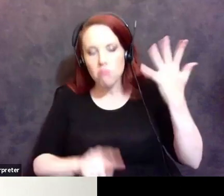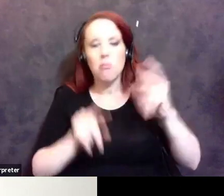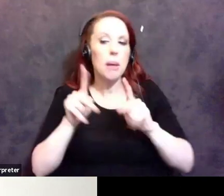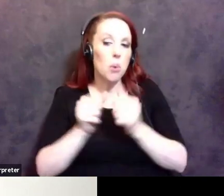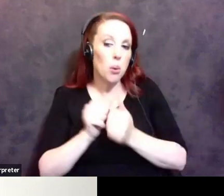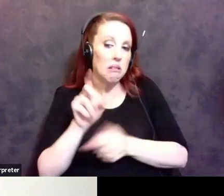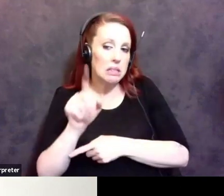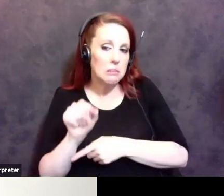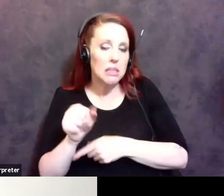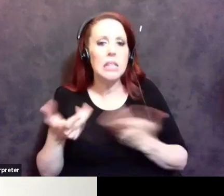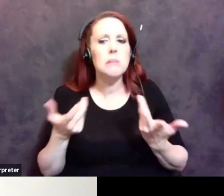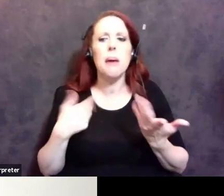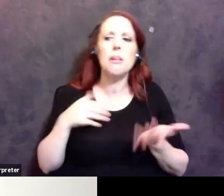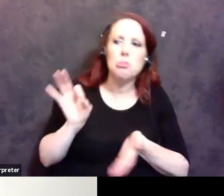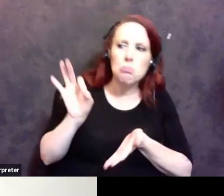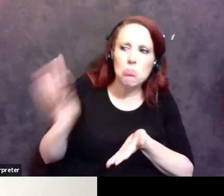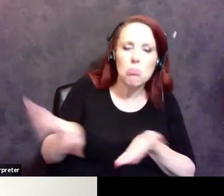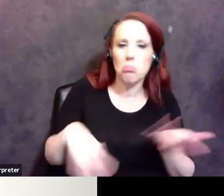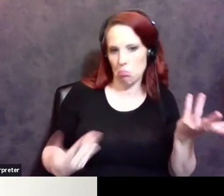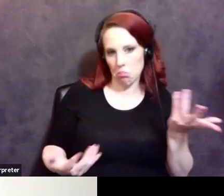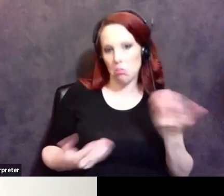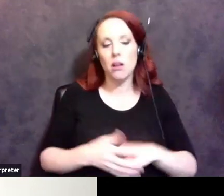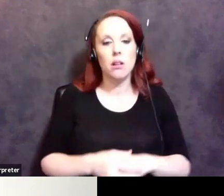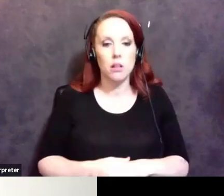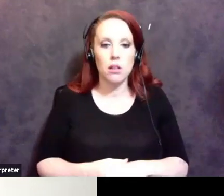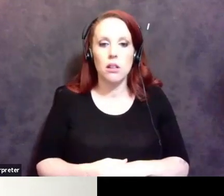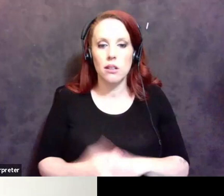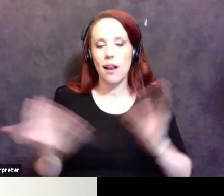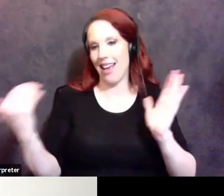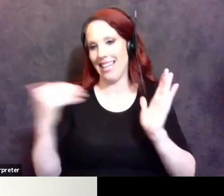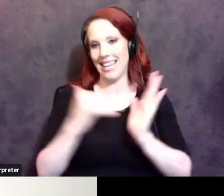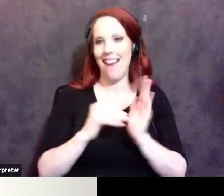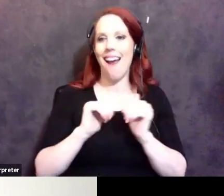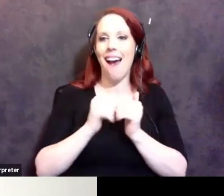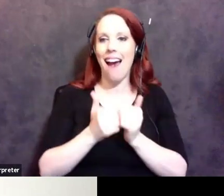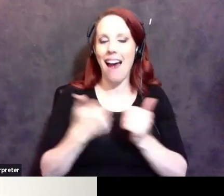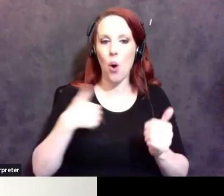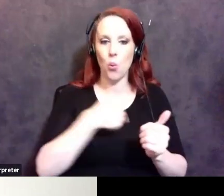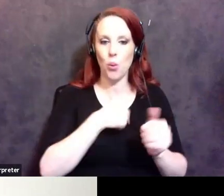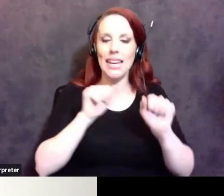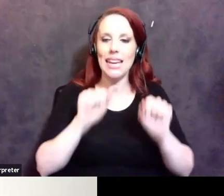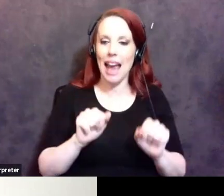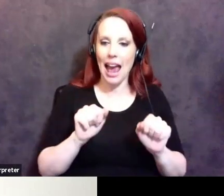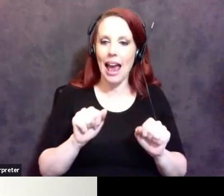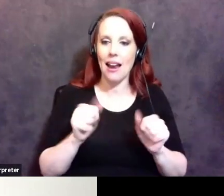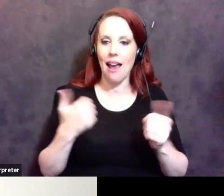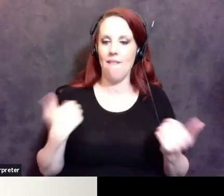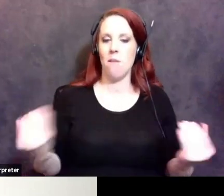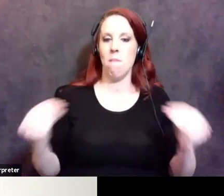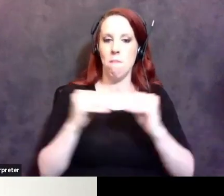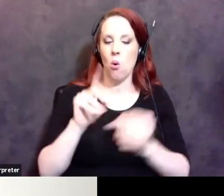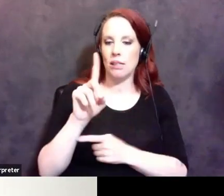just bringing that up. How can we be more disability centered in all of our work?